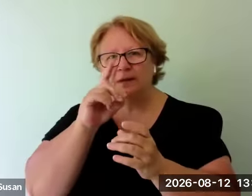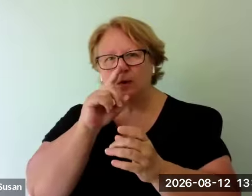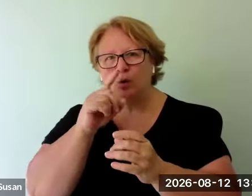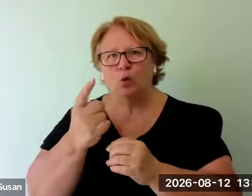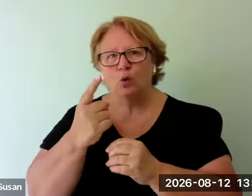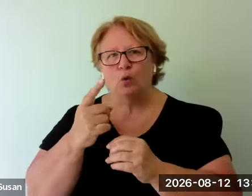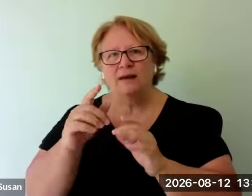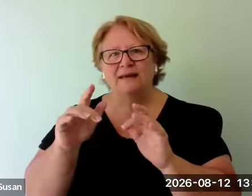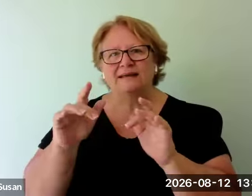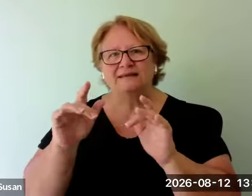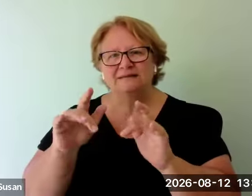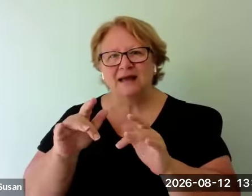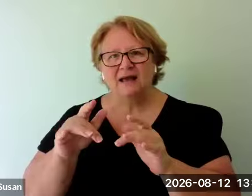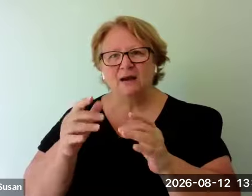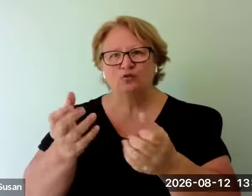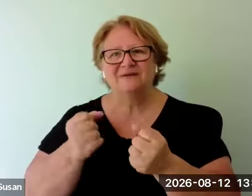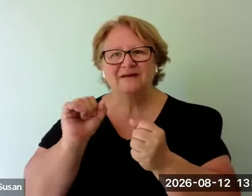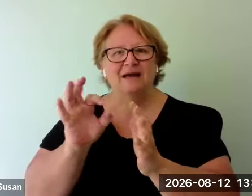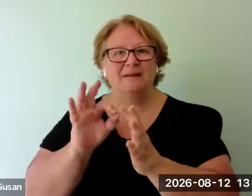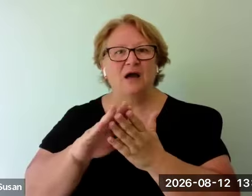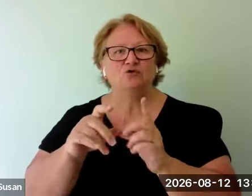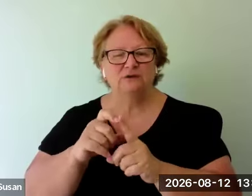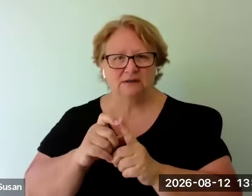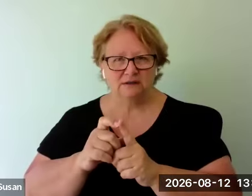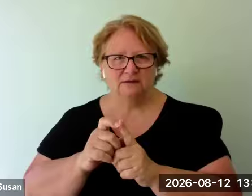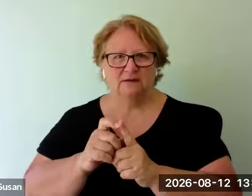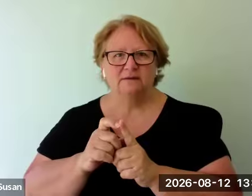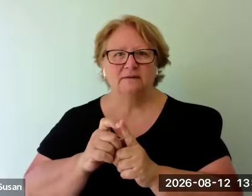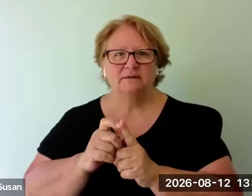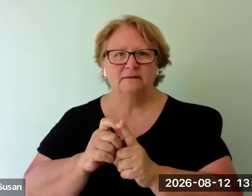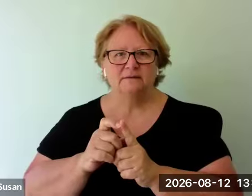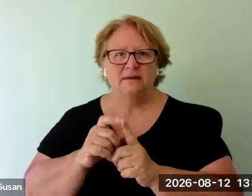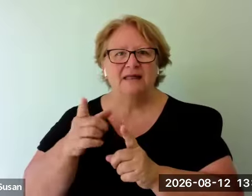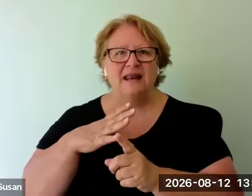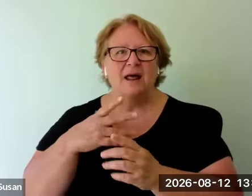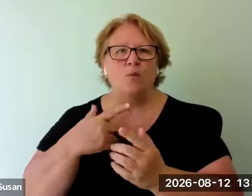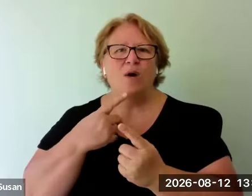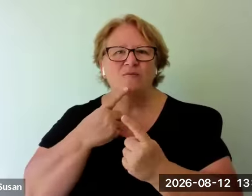other question I just wanted to address, we had some